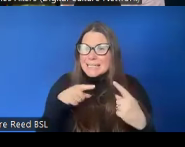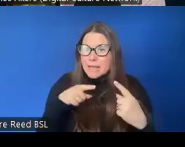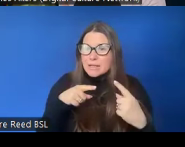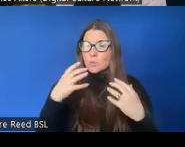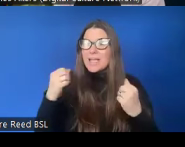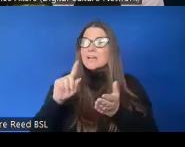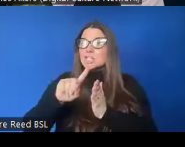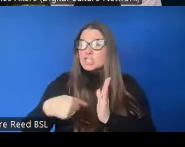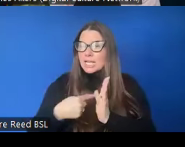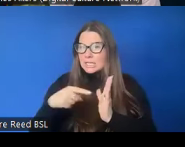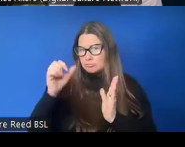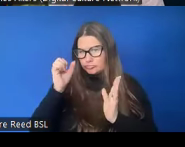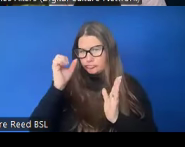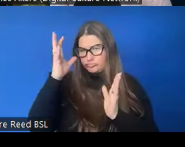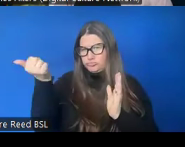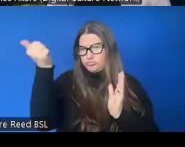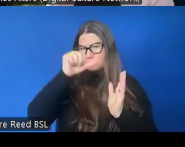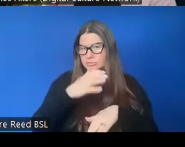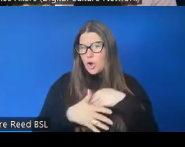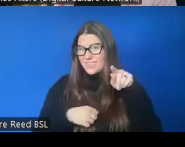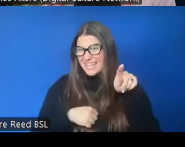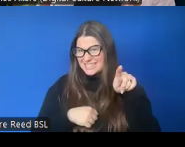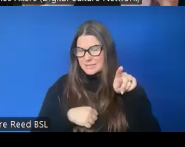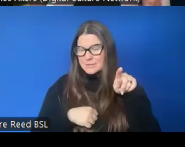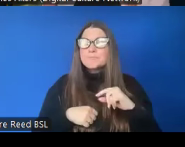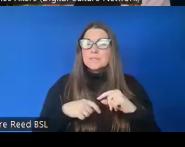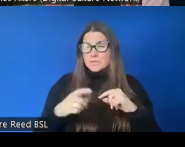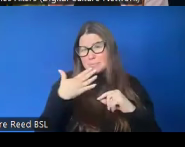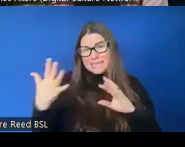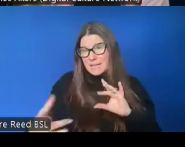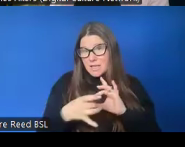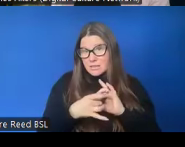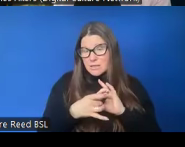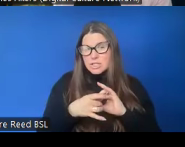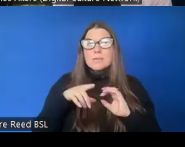Do get in touch with us, it's free. This example, they're pulling that data into one place